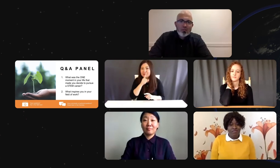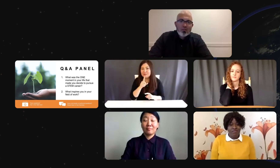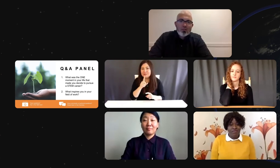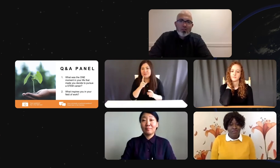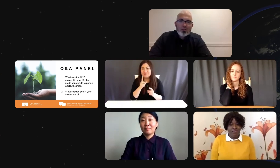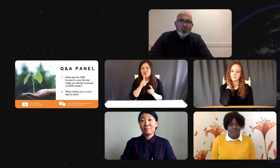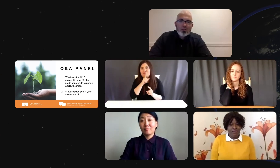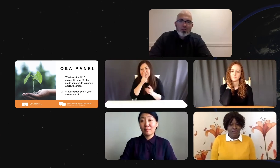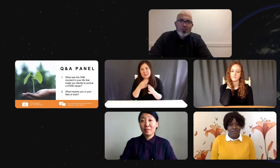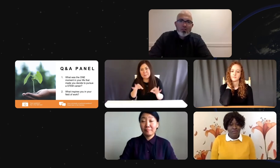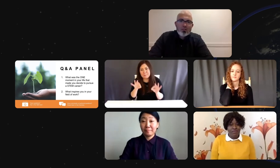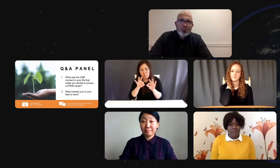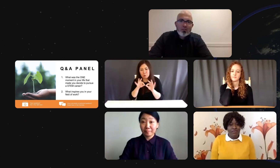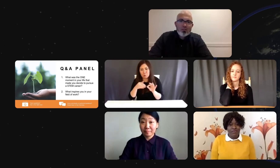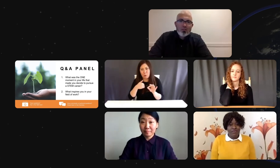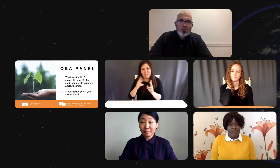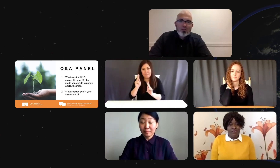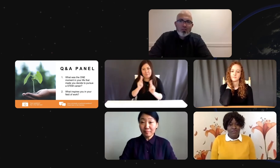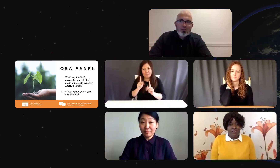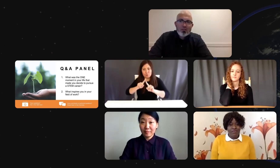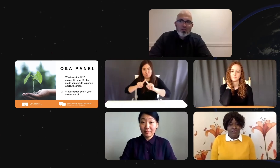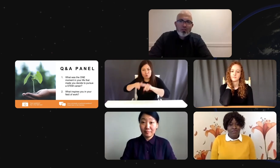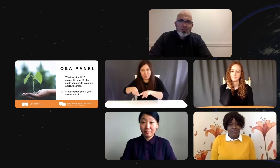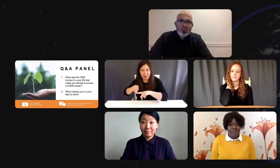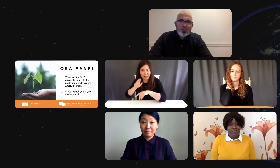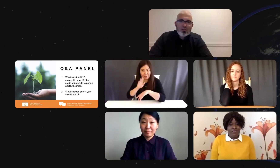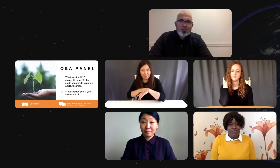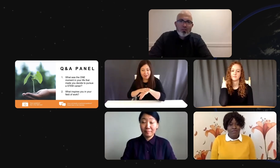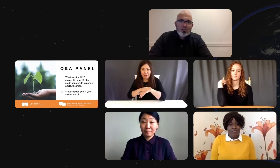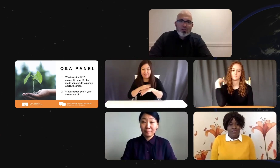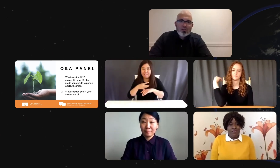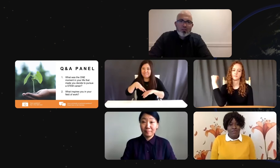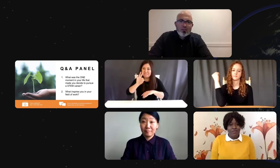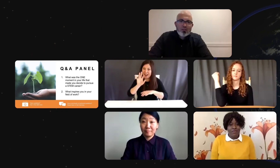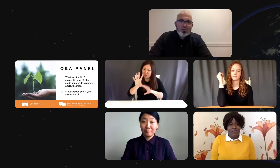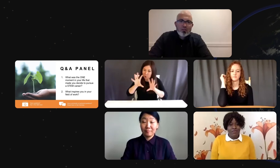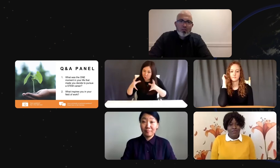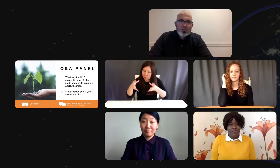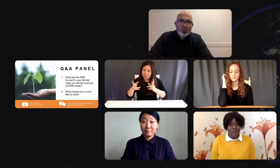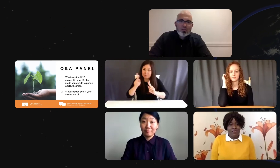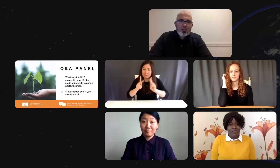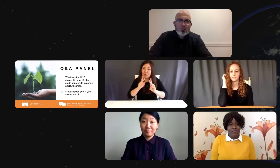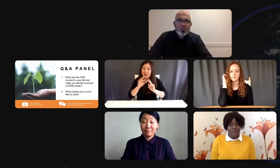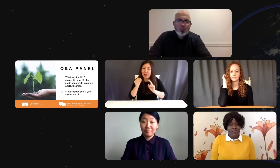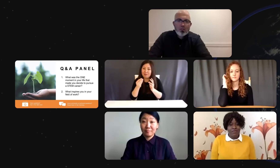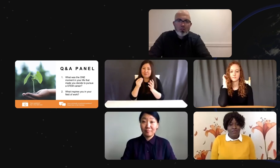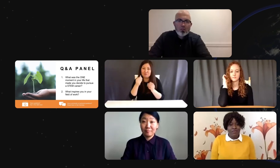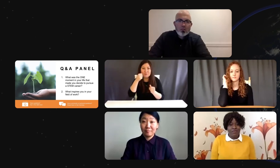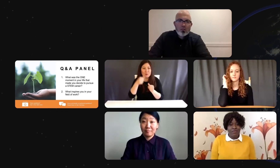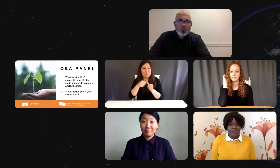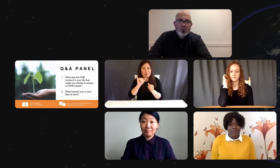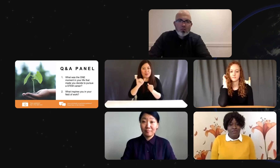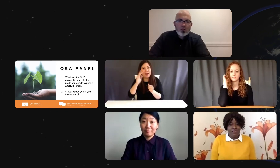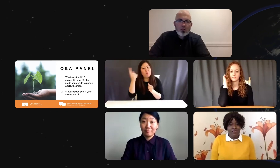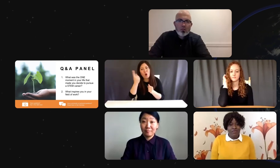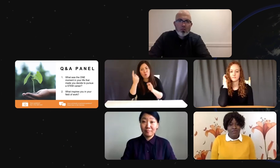So, what I learned is critical: You have to rely on other people.